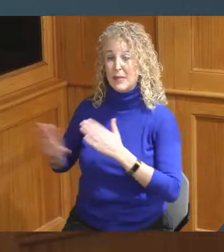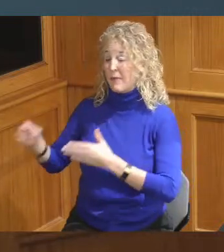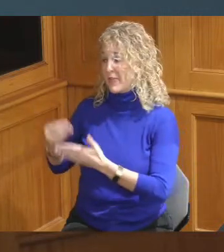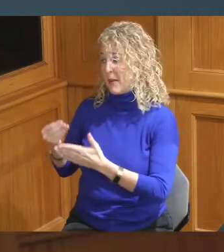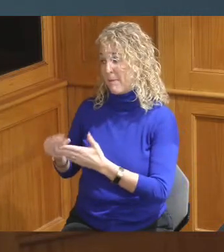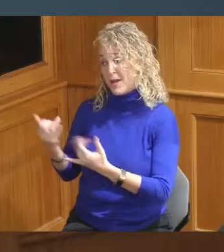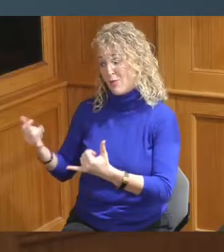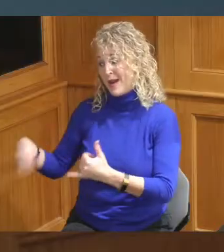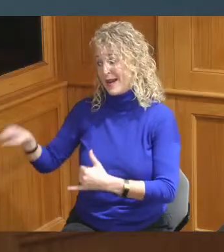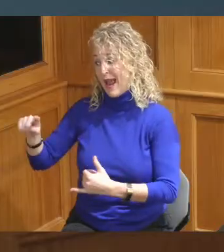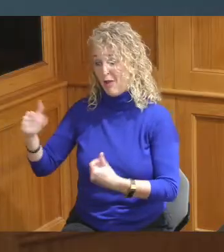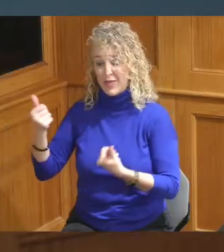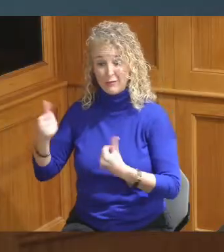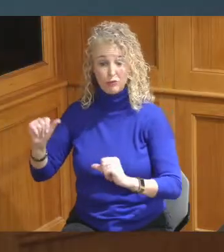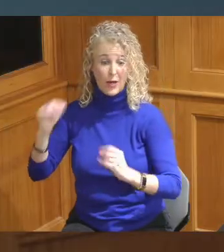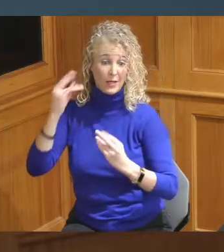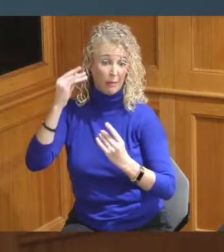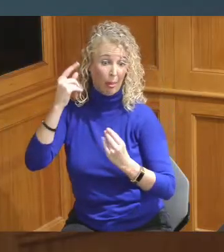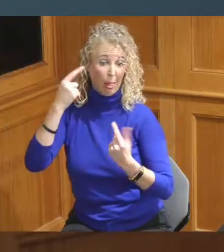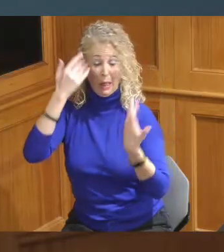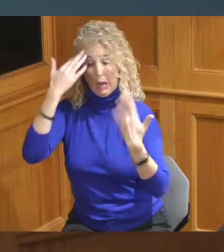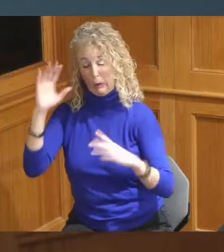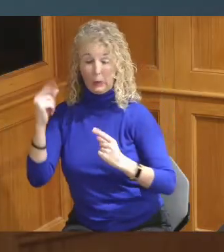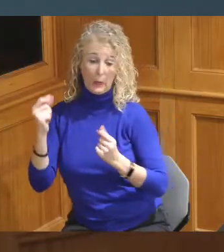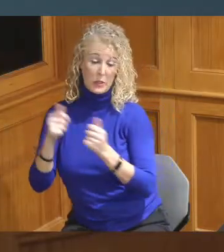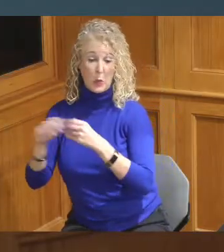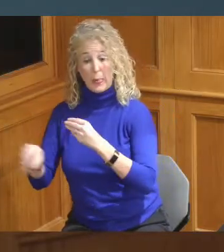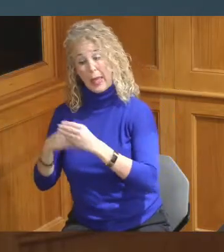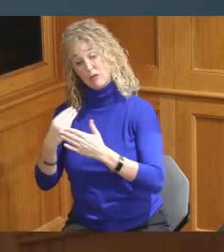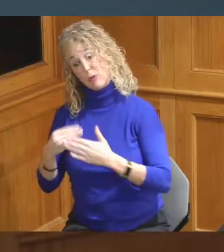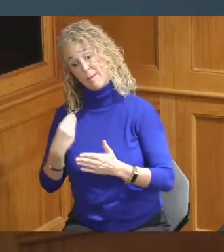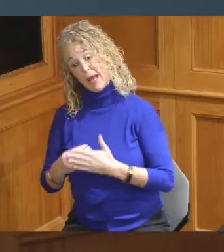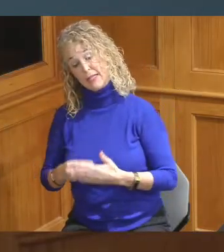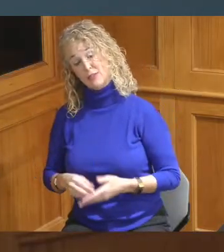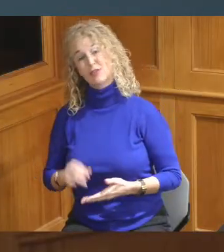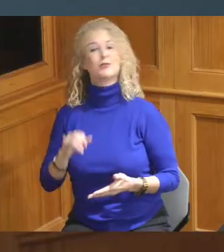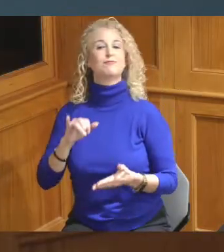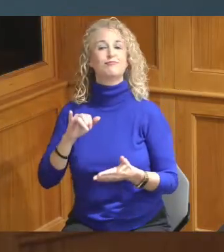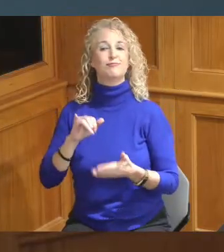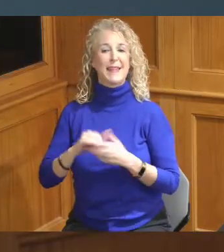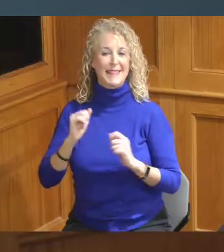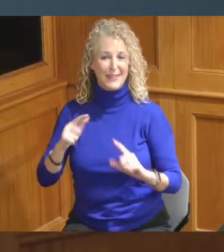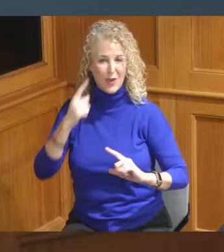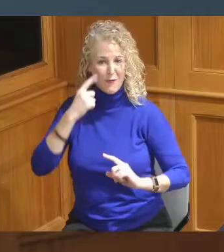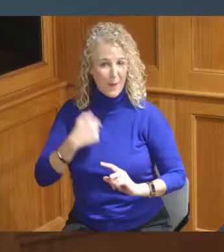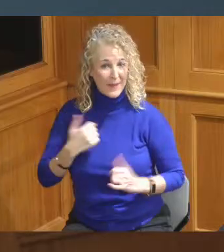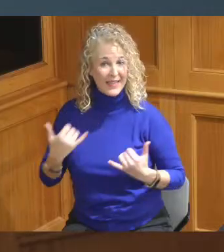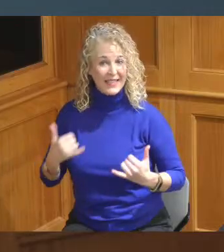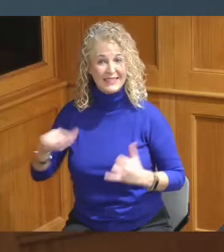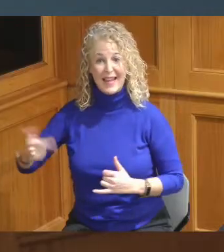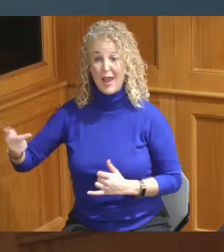figure out what to do with. And that's all I have right now. I'll turn it over to Jeff Aluotto,